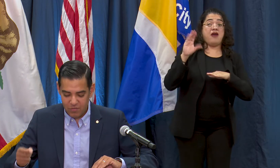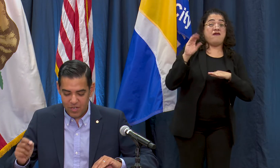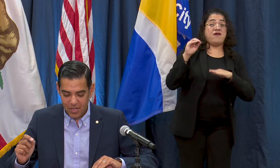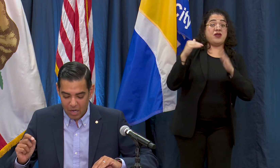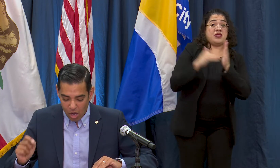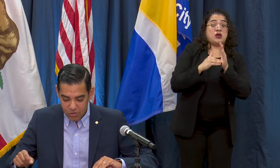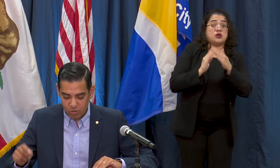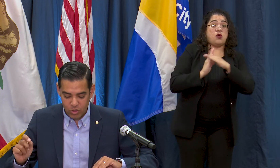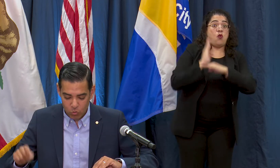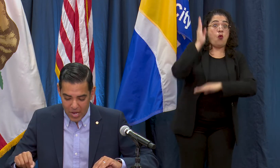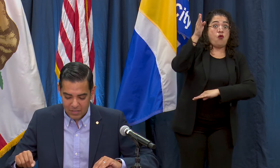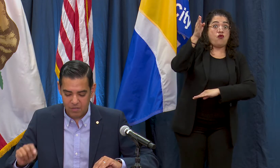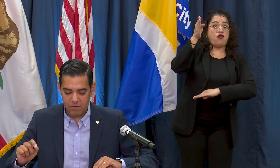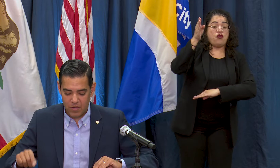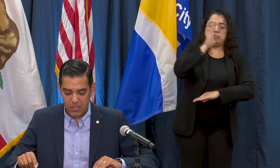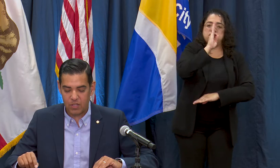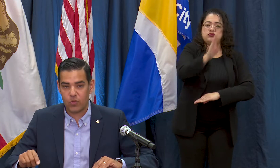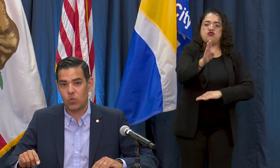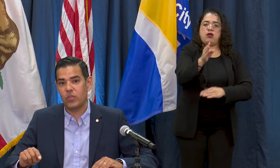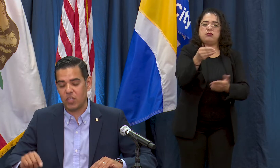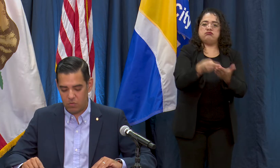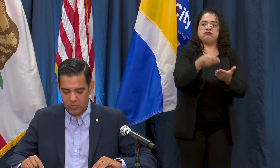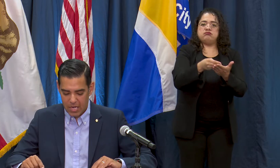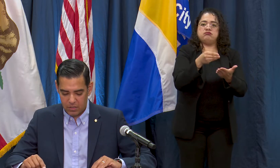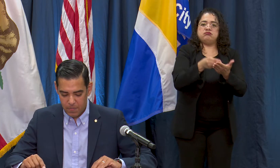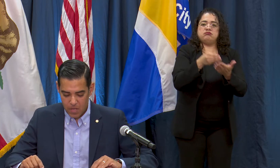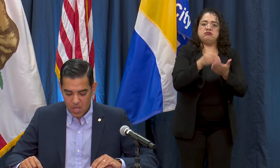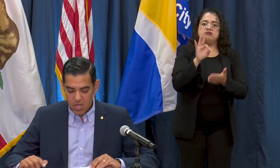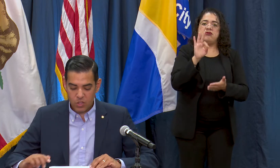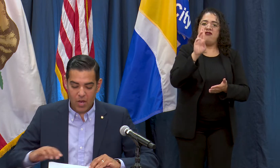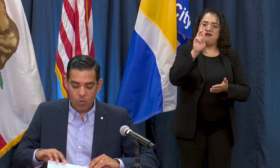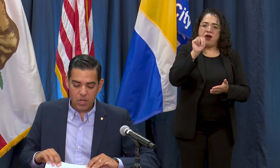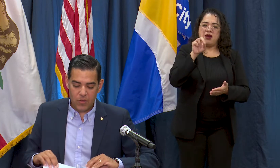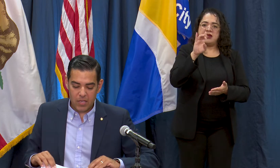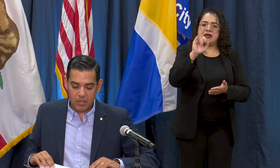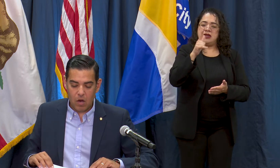direct funding through the Heroes Act. I want to thank our